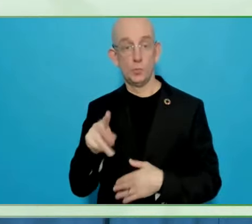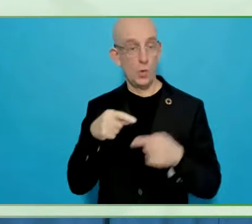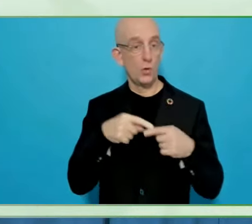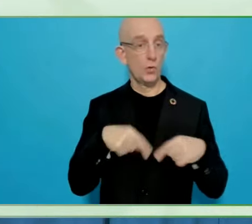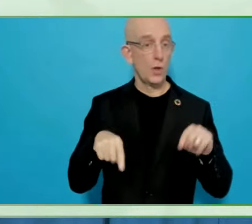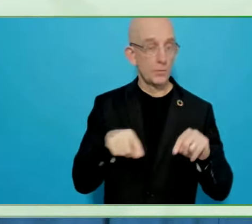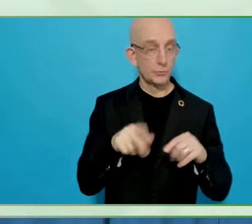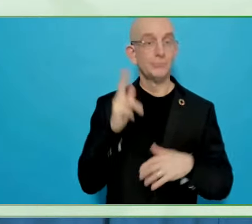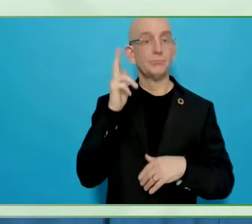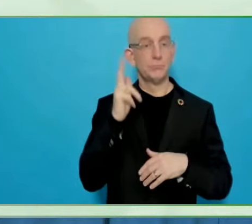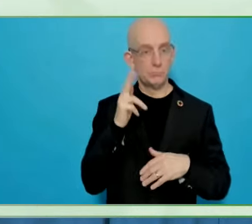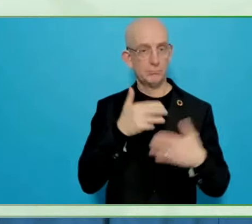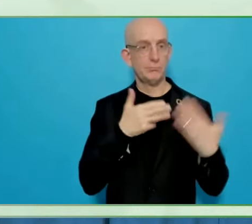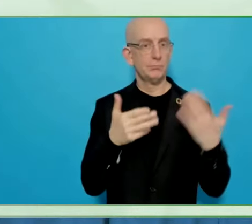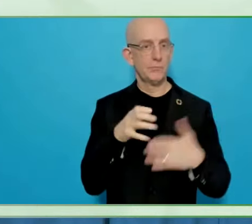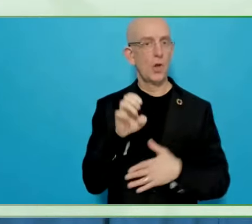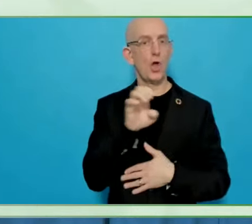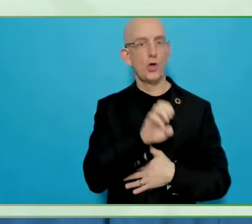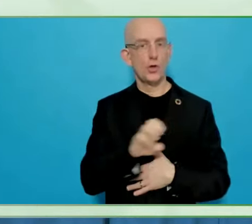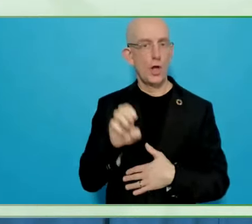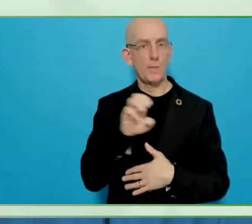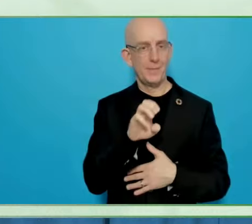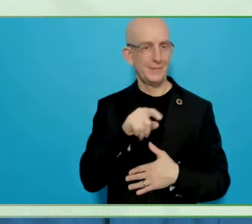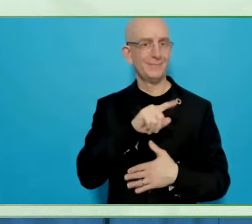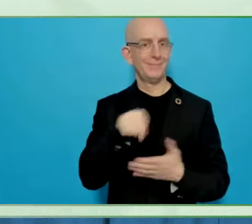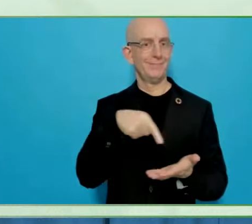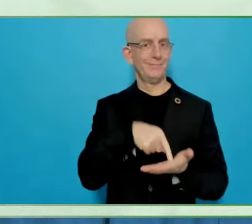This cooperation framework will bring together national authorities